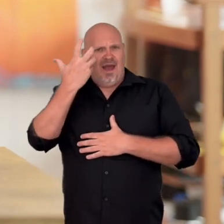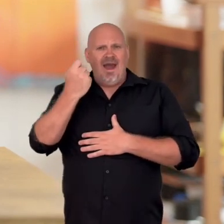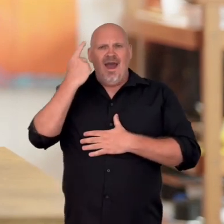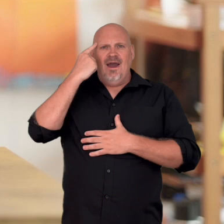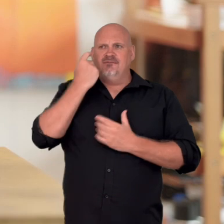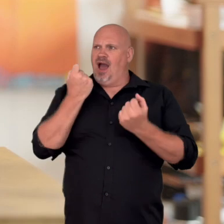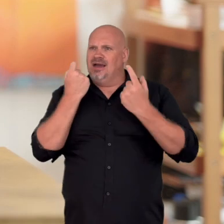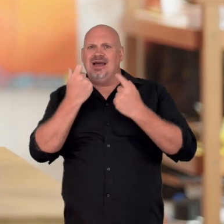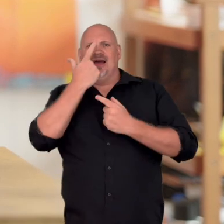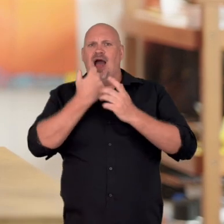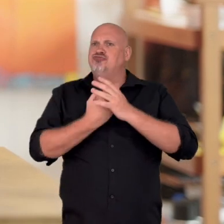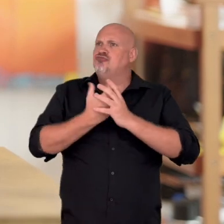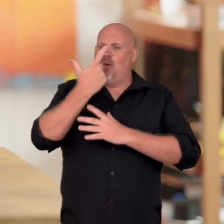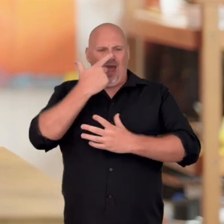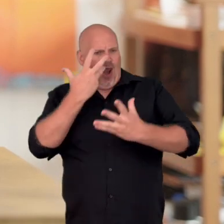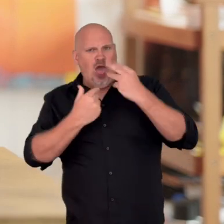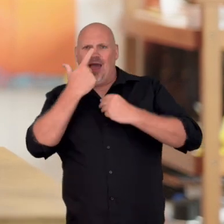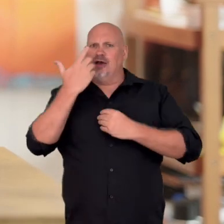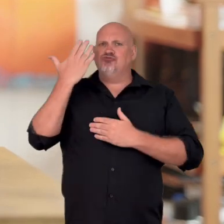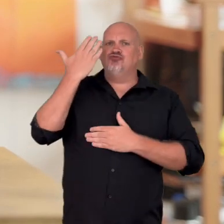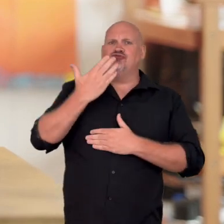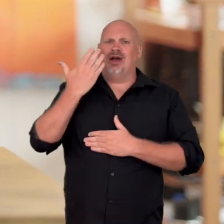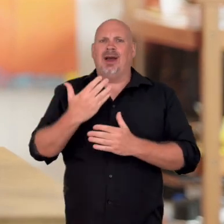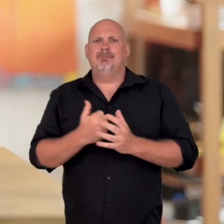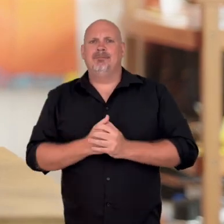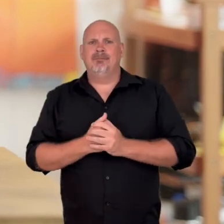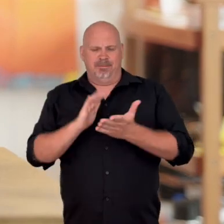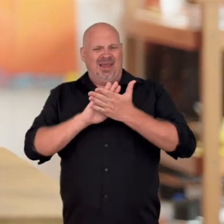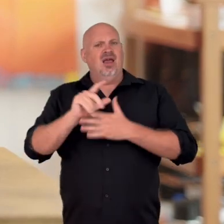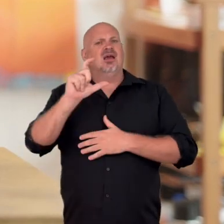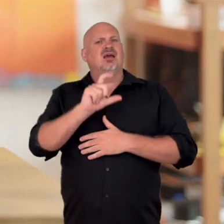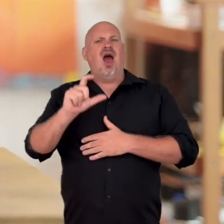so we're gonna strip out all the colors from